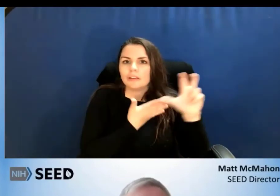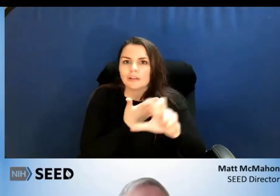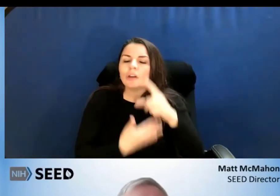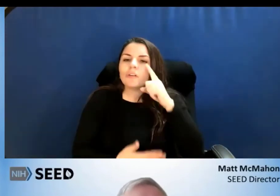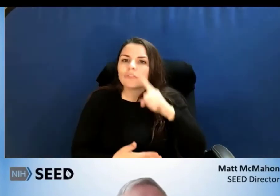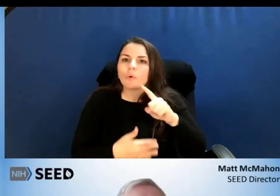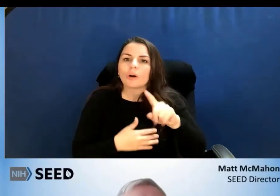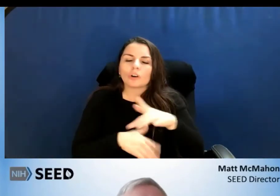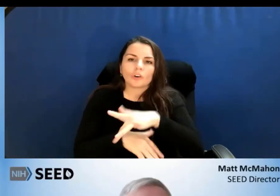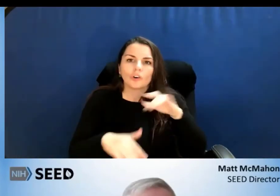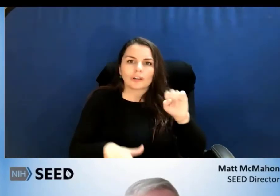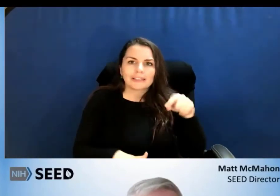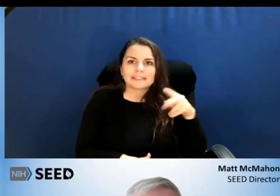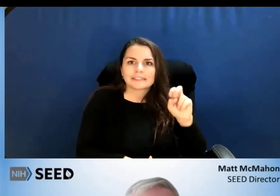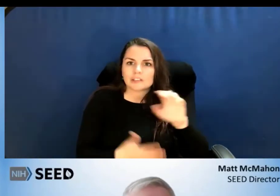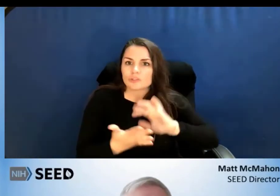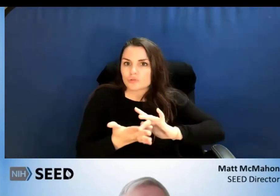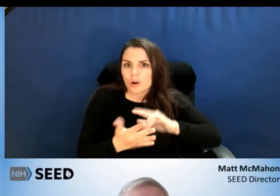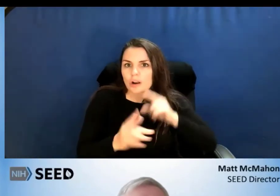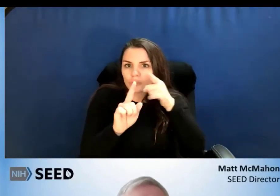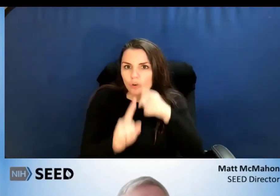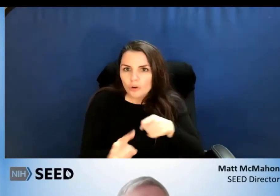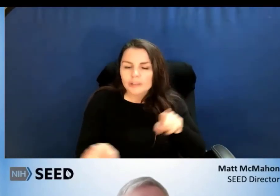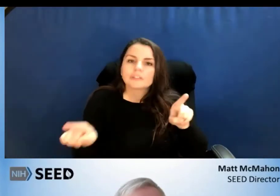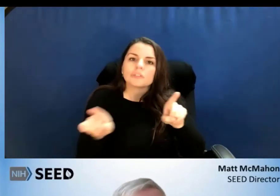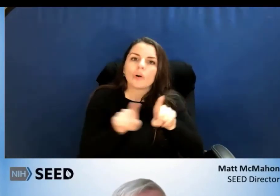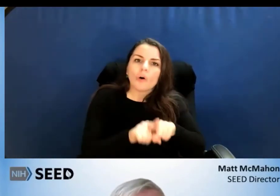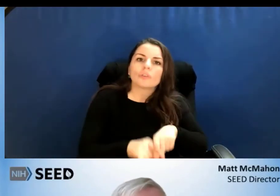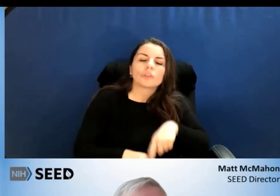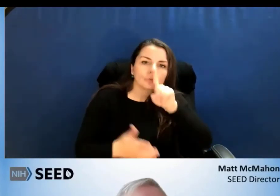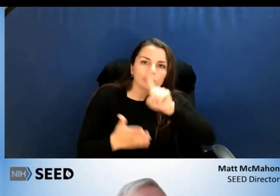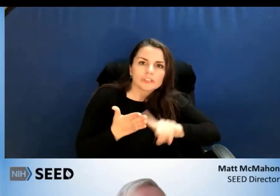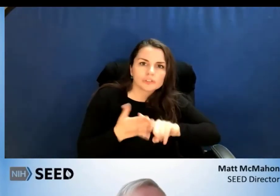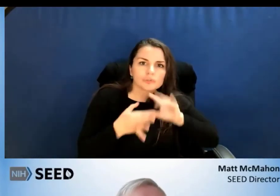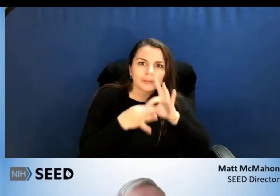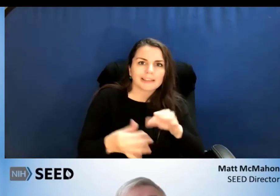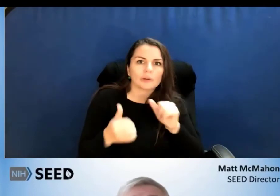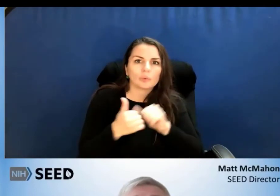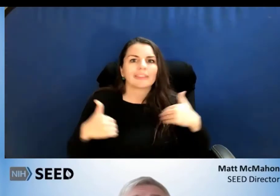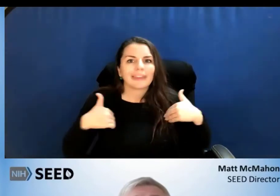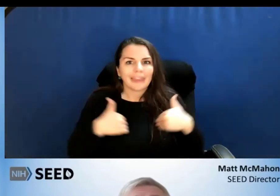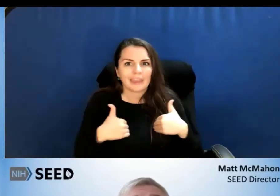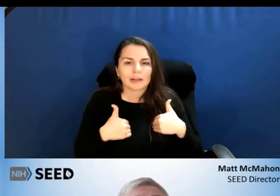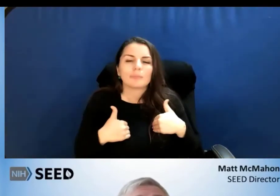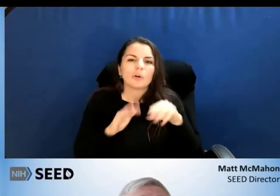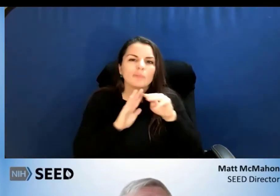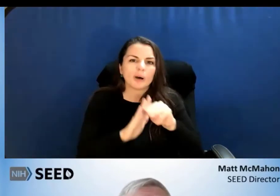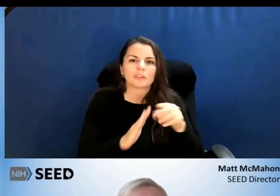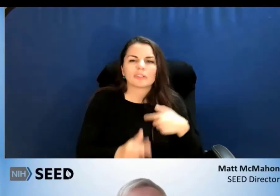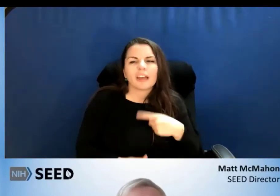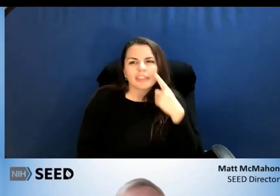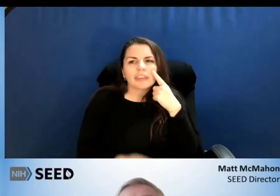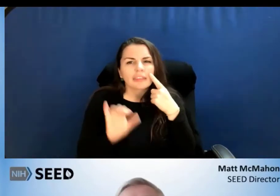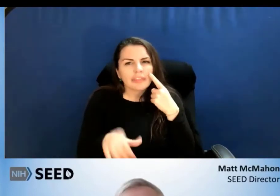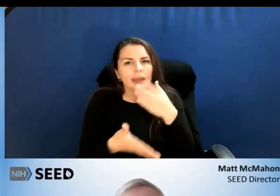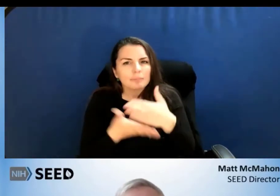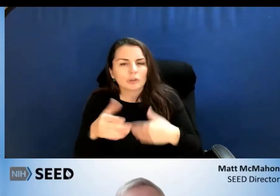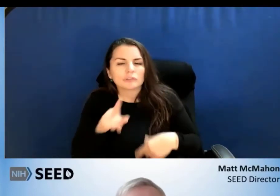and even very early research on animal models, with that, I'd probably agree with you. But it think that most of the Institutes and Centers